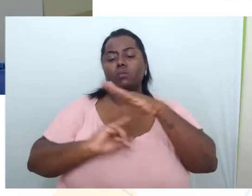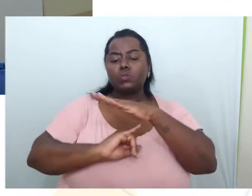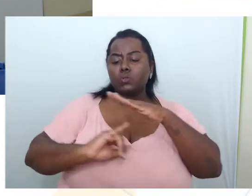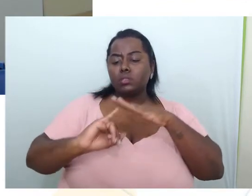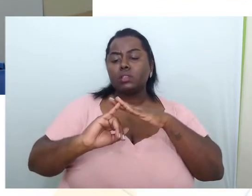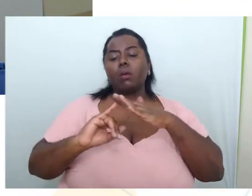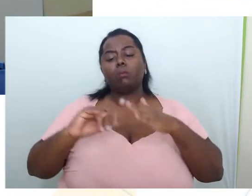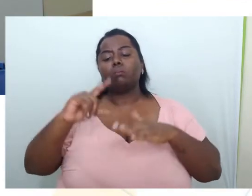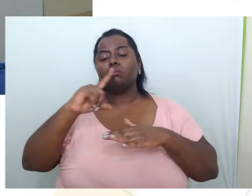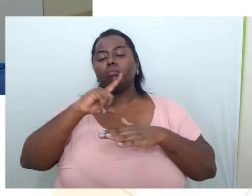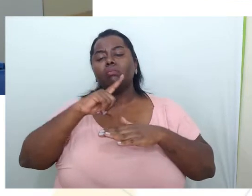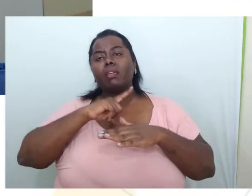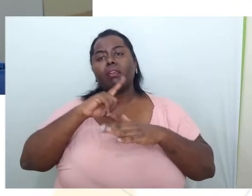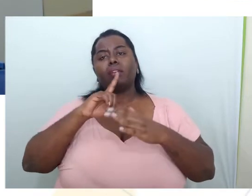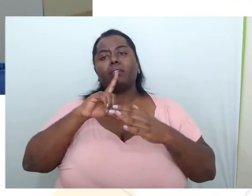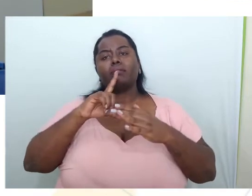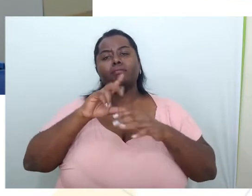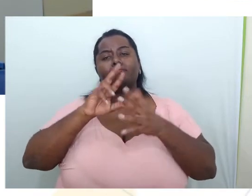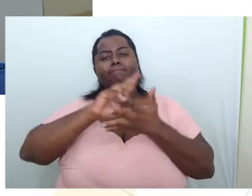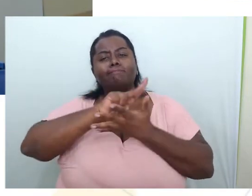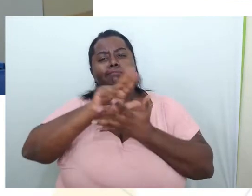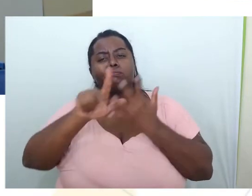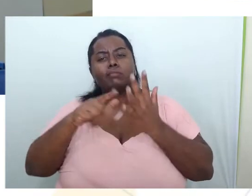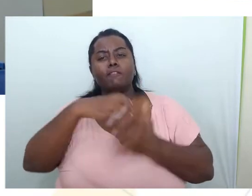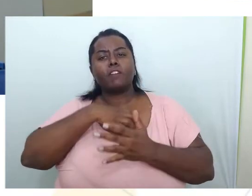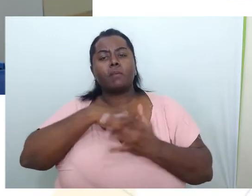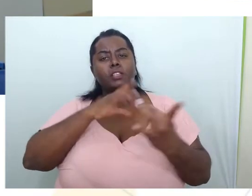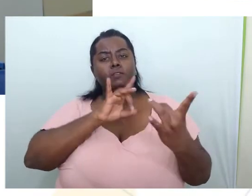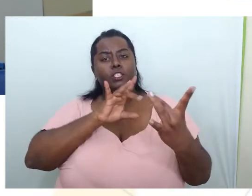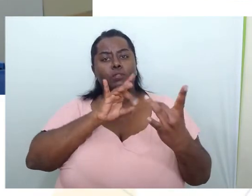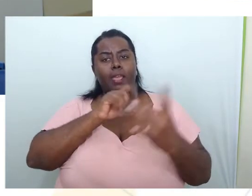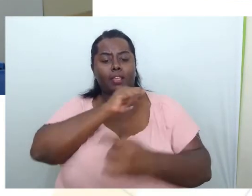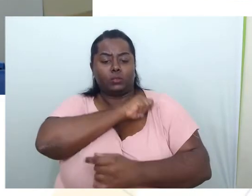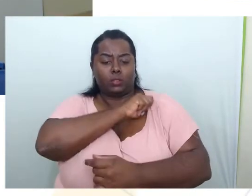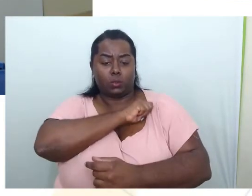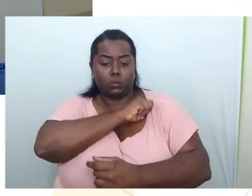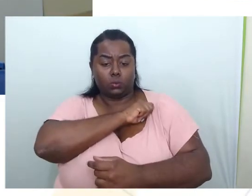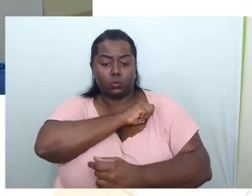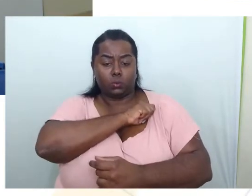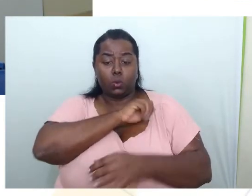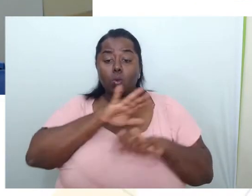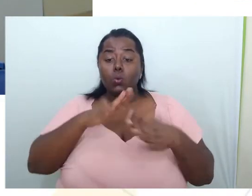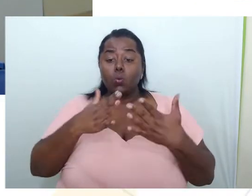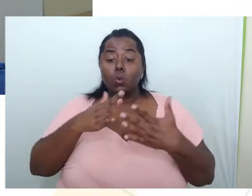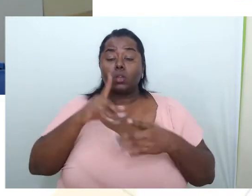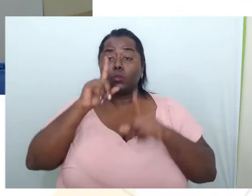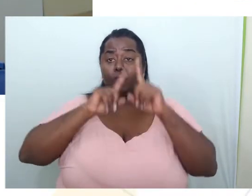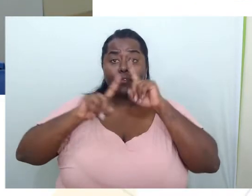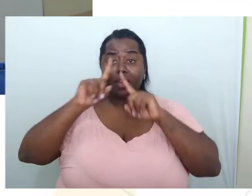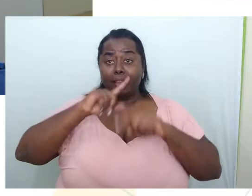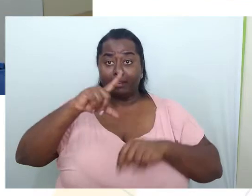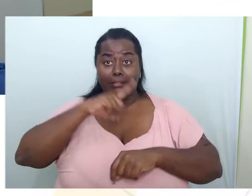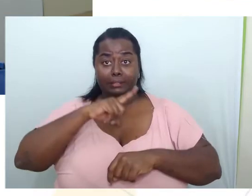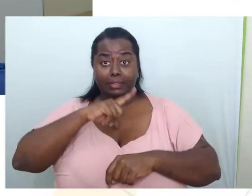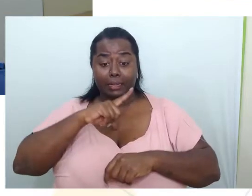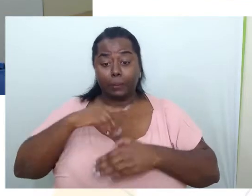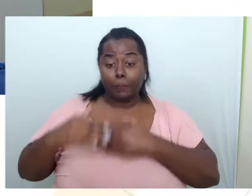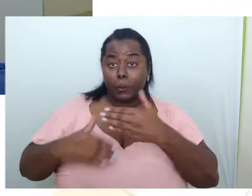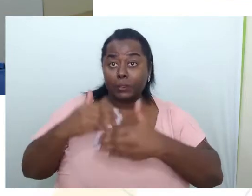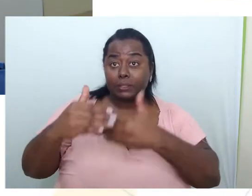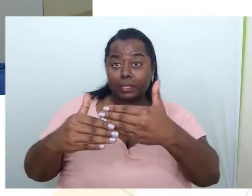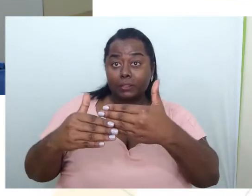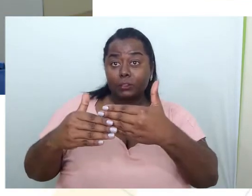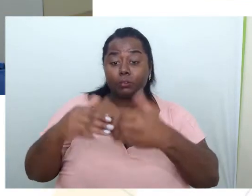feedback from student but when that process fails a path fails it is